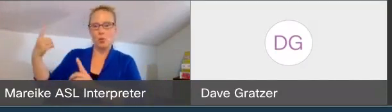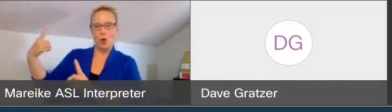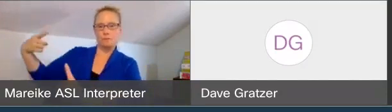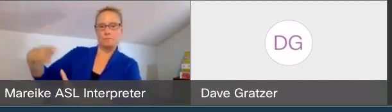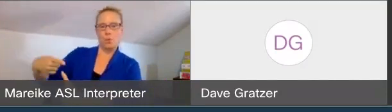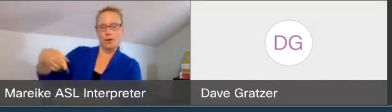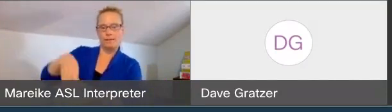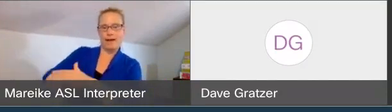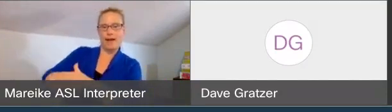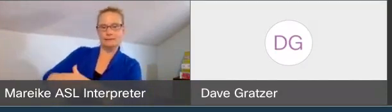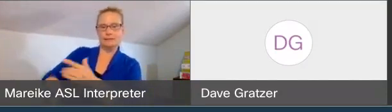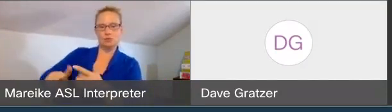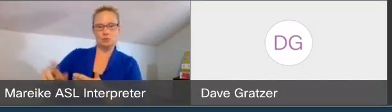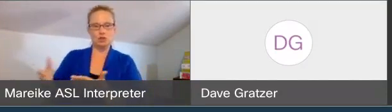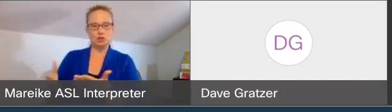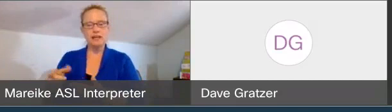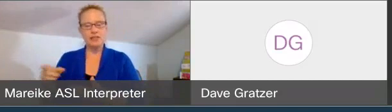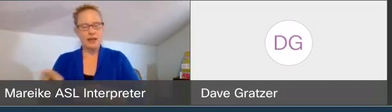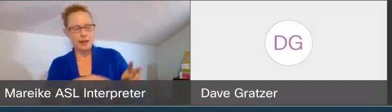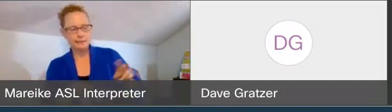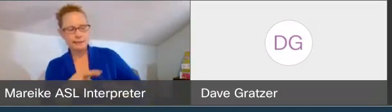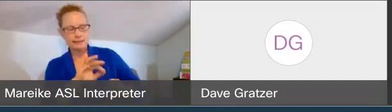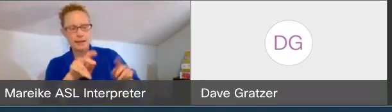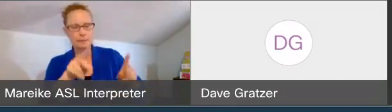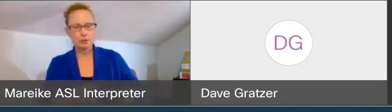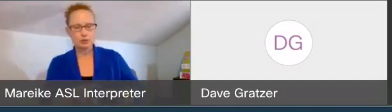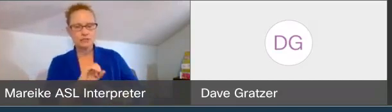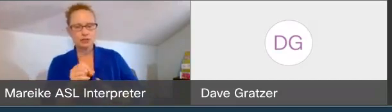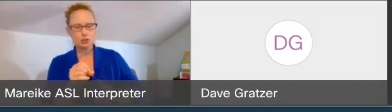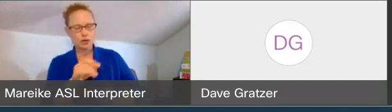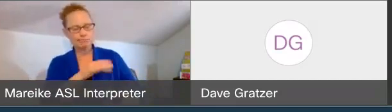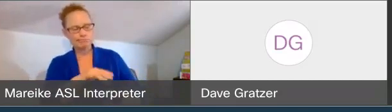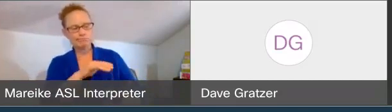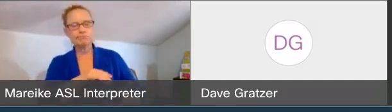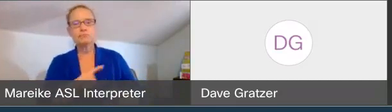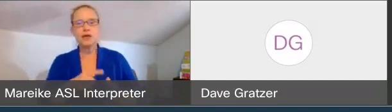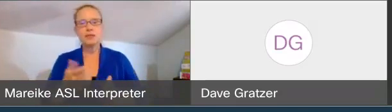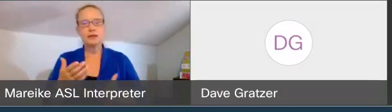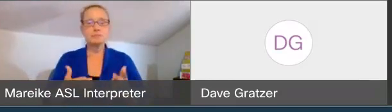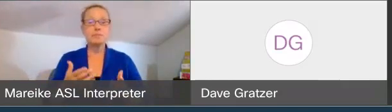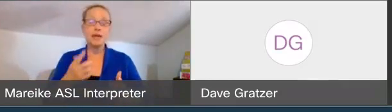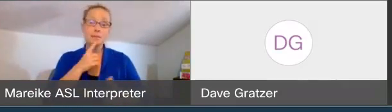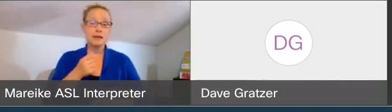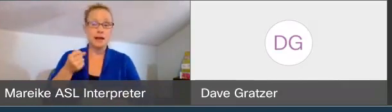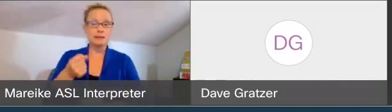and they sort of assess the person's situation and then may assign them to an ACT team. So we're on